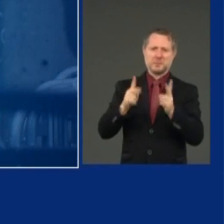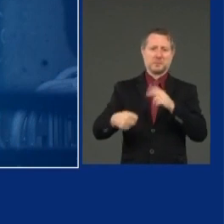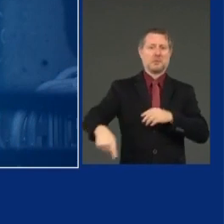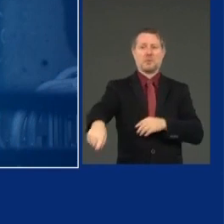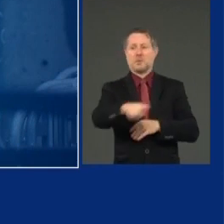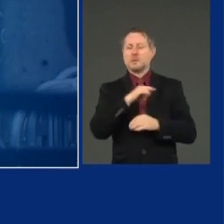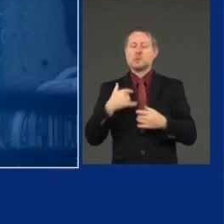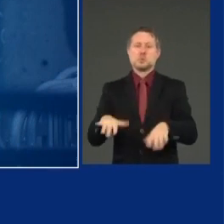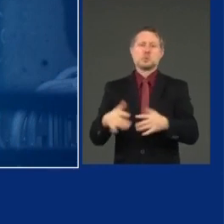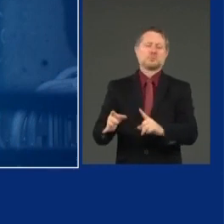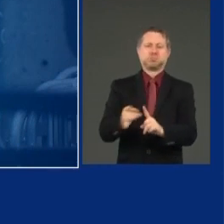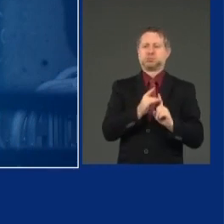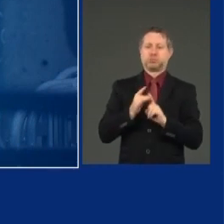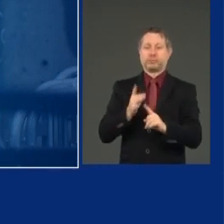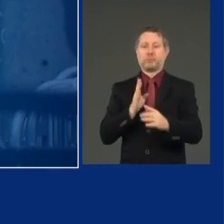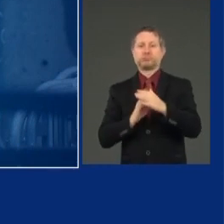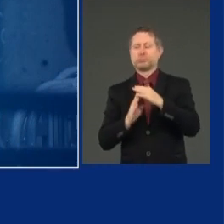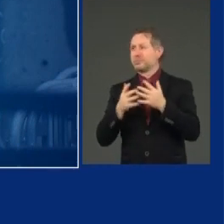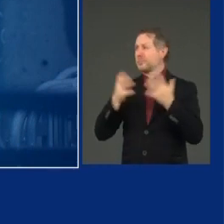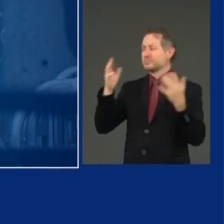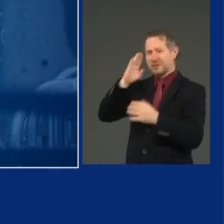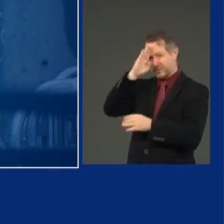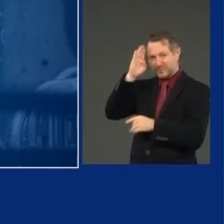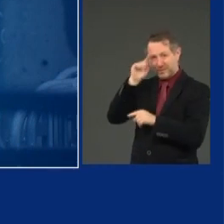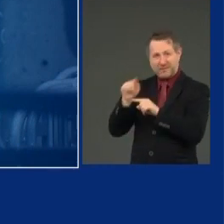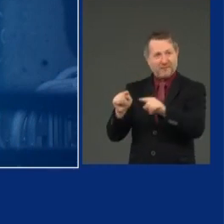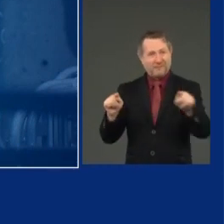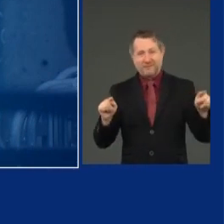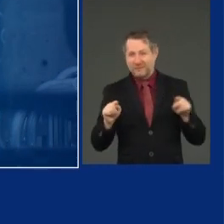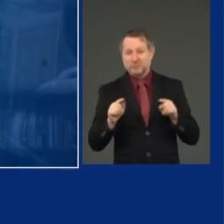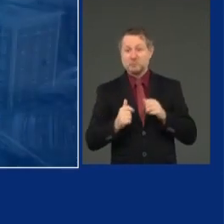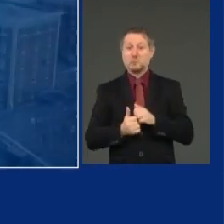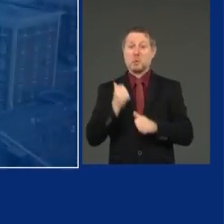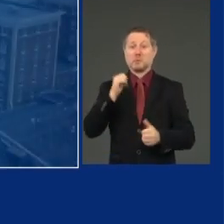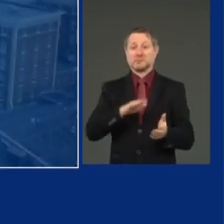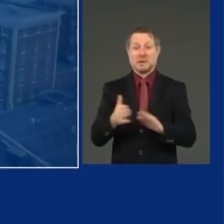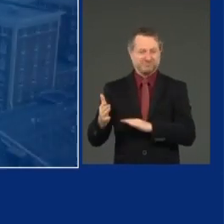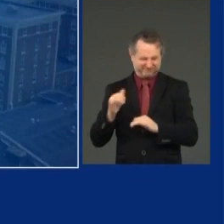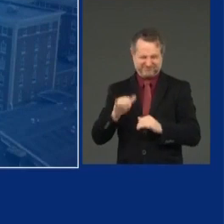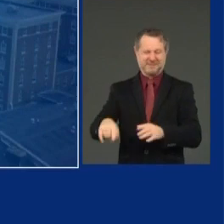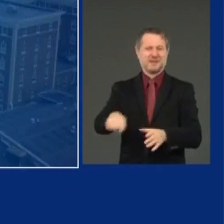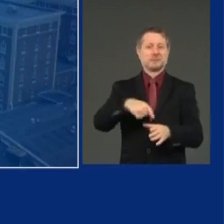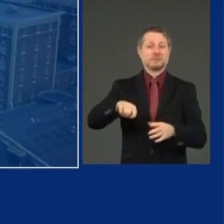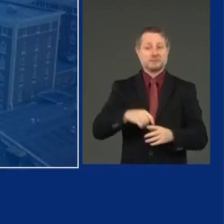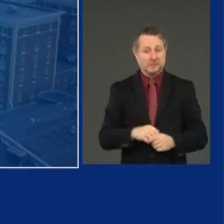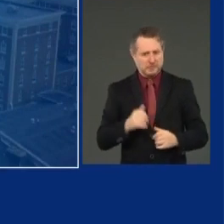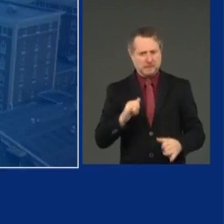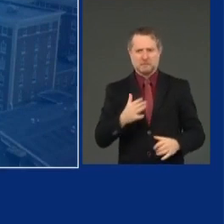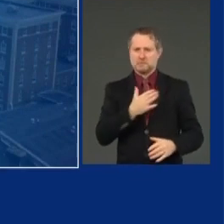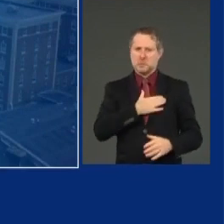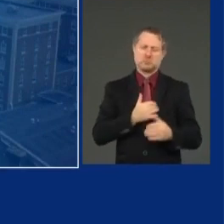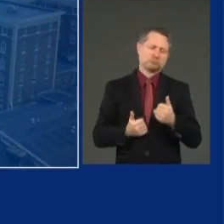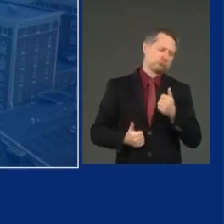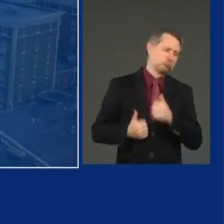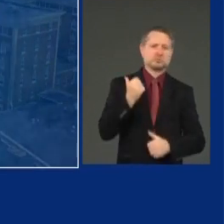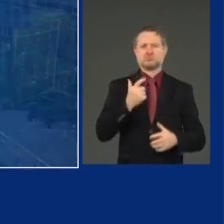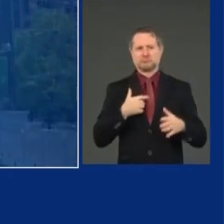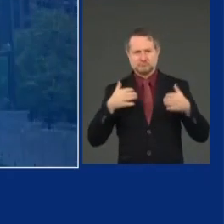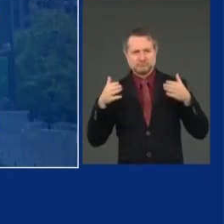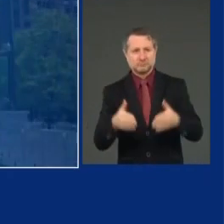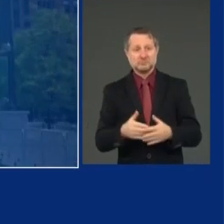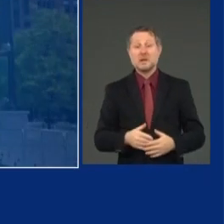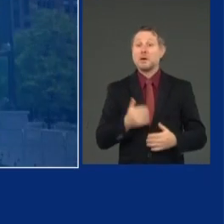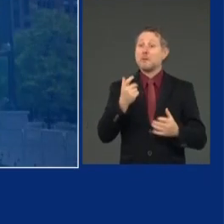THAT'S WHERE THE NEW